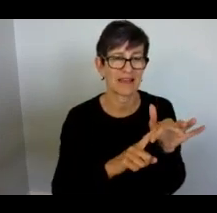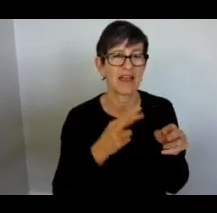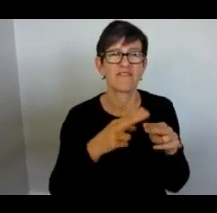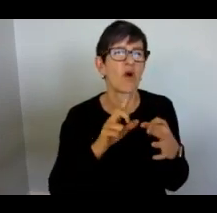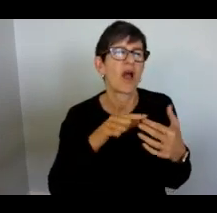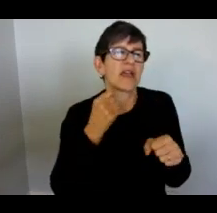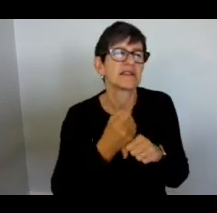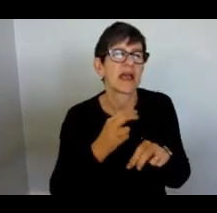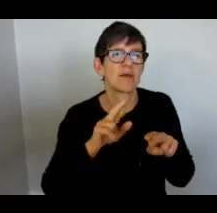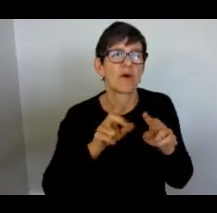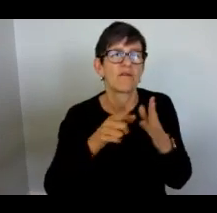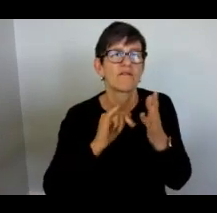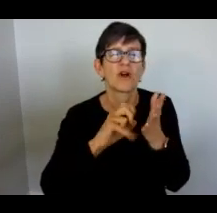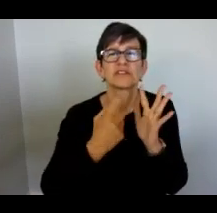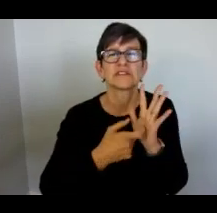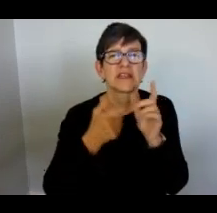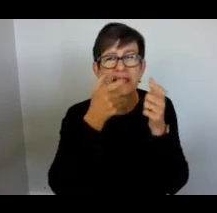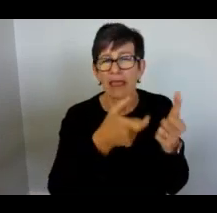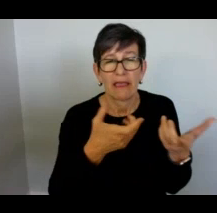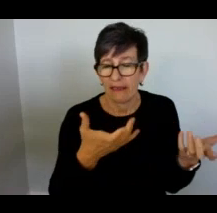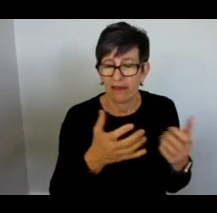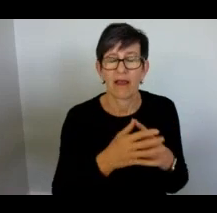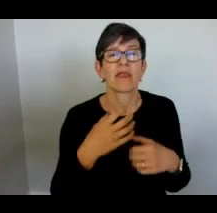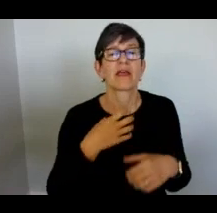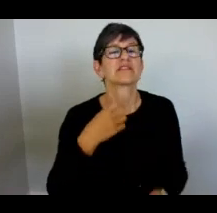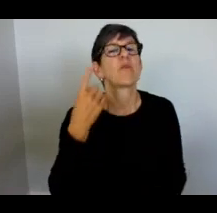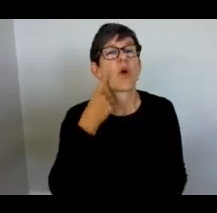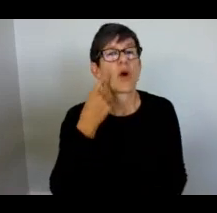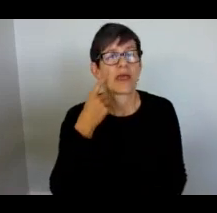something like that. It's going to be easier to nominate a guardian in that instance.